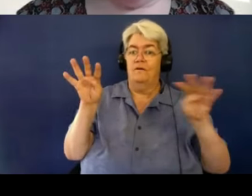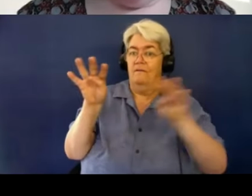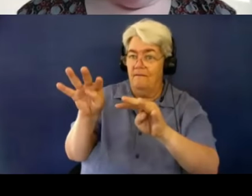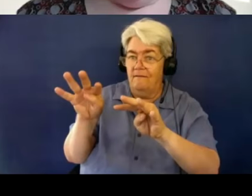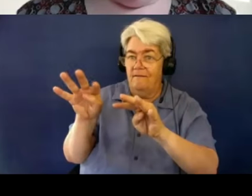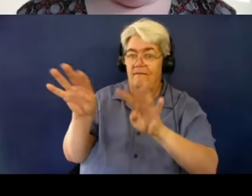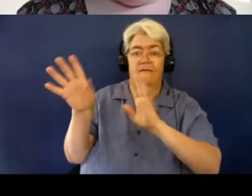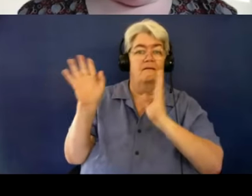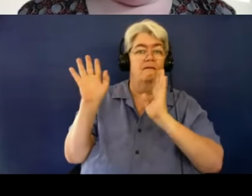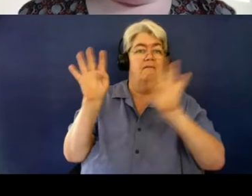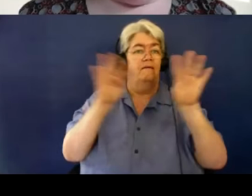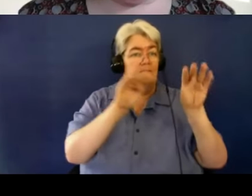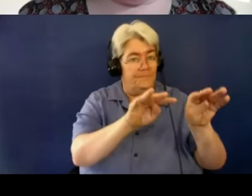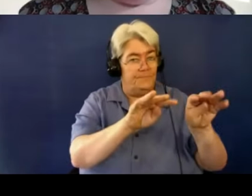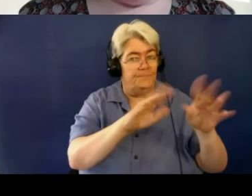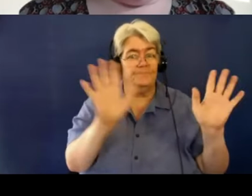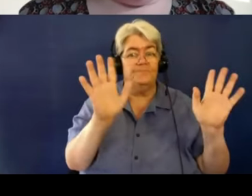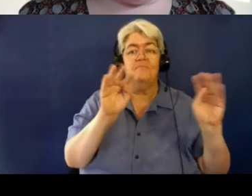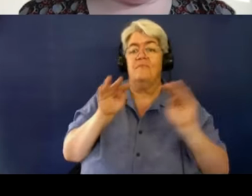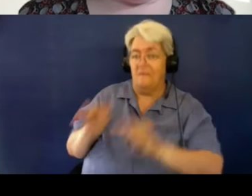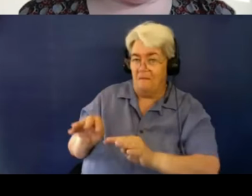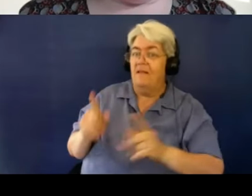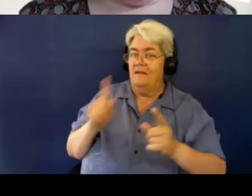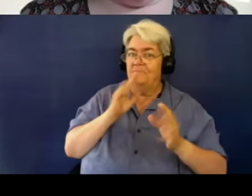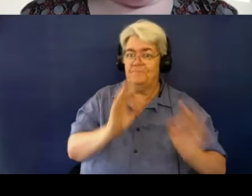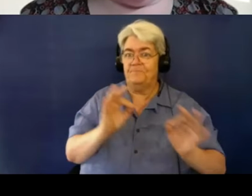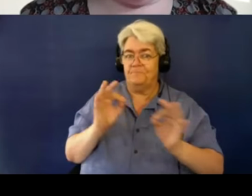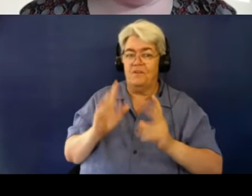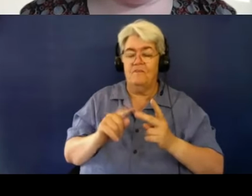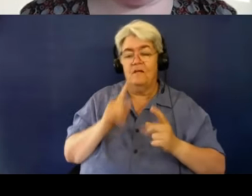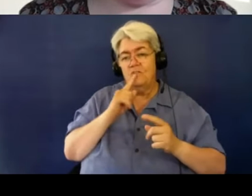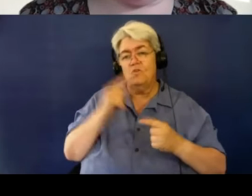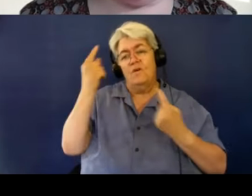Now, make sure to consider your audience and, have some patience.